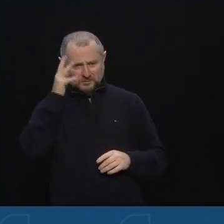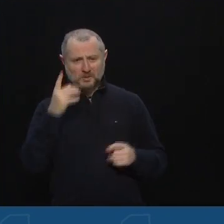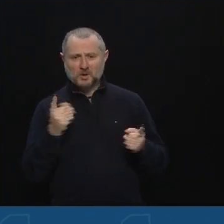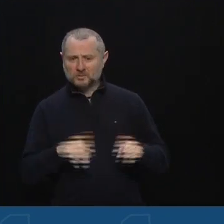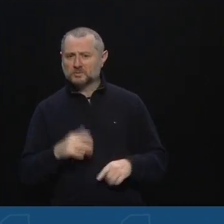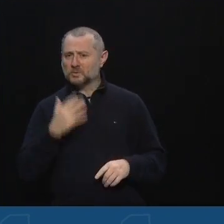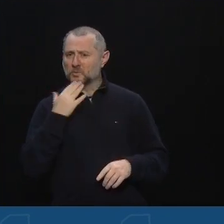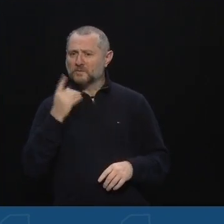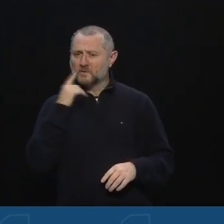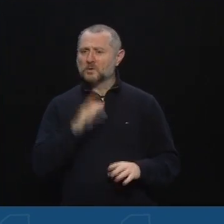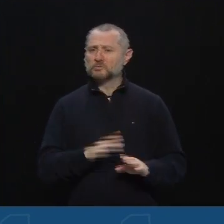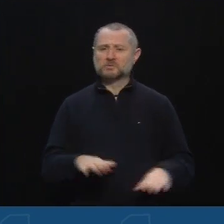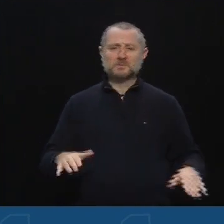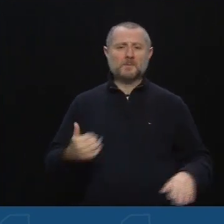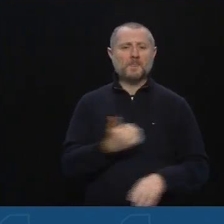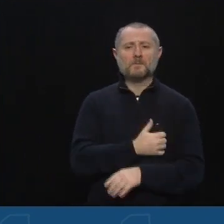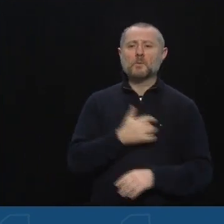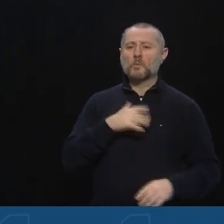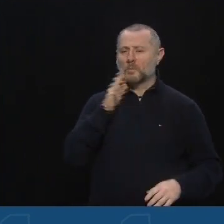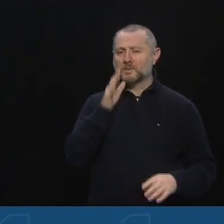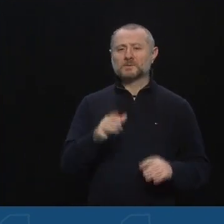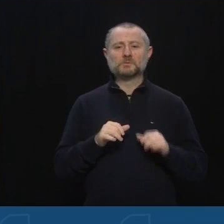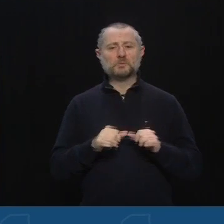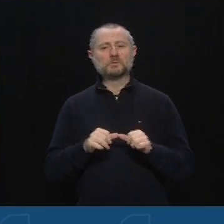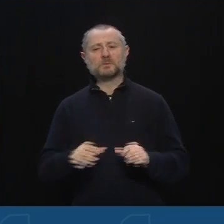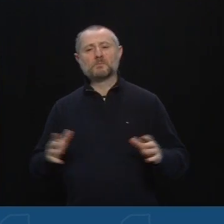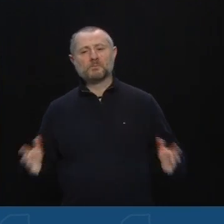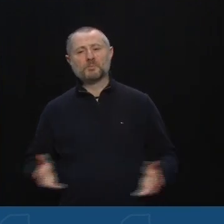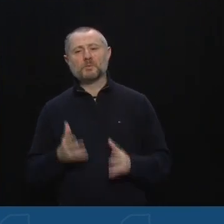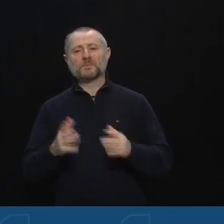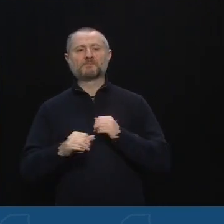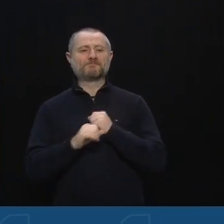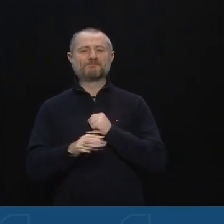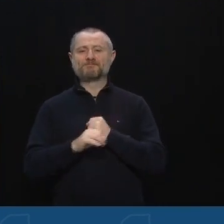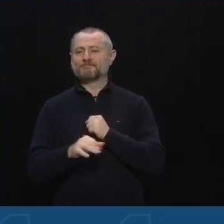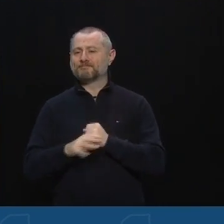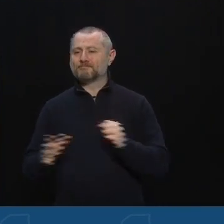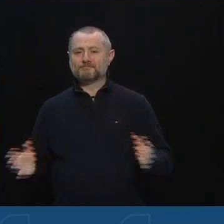VACCINATED? HUNDREDS OF THOUSAND S OF PEOPLE PARENTS HAVE AGREED THAT THIS IS A GOOD THING FOR THE CHILDREN.